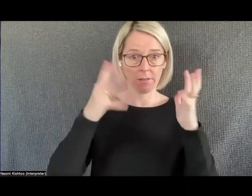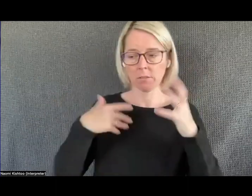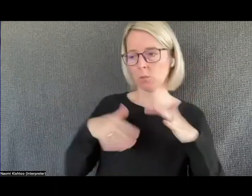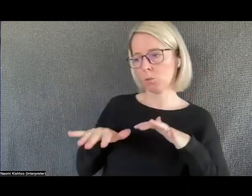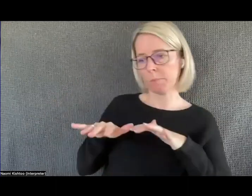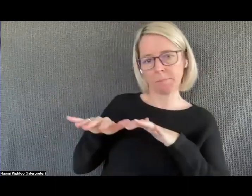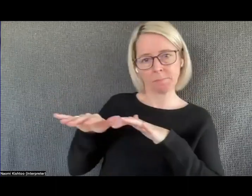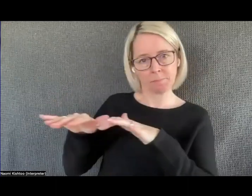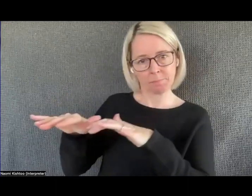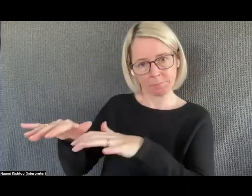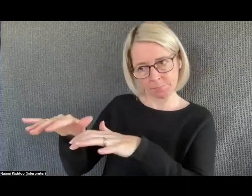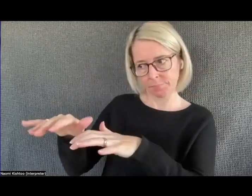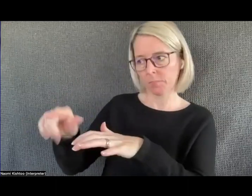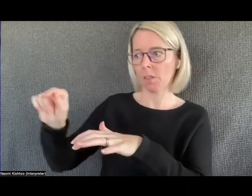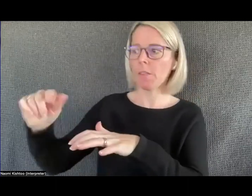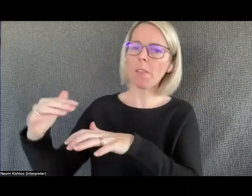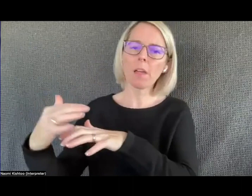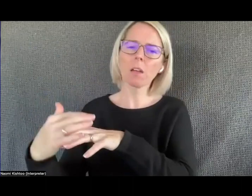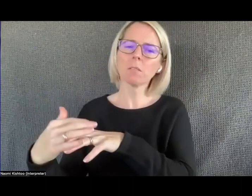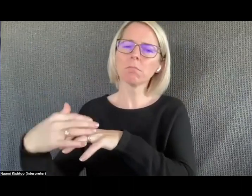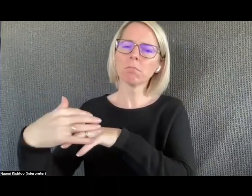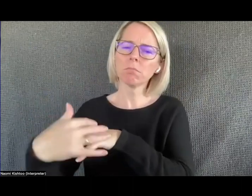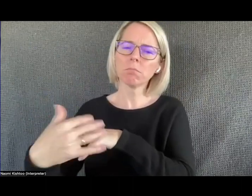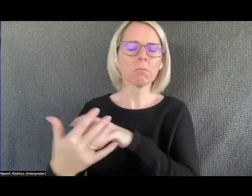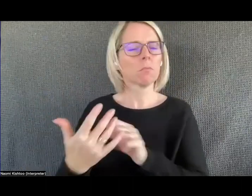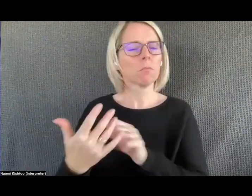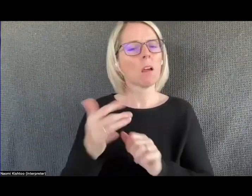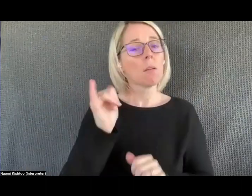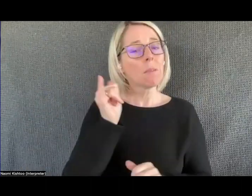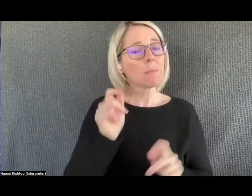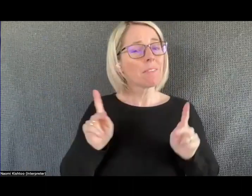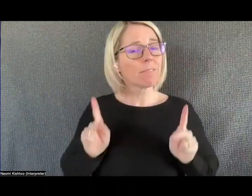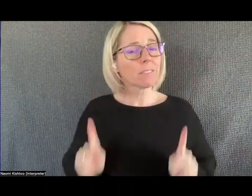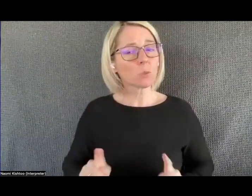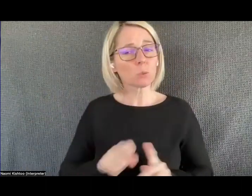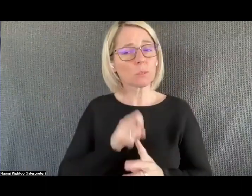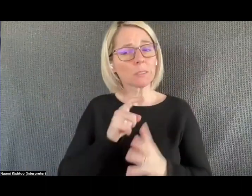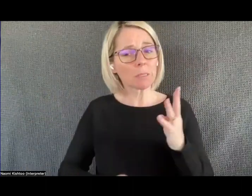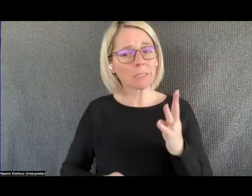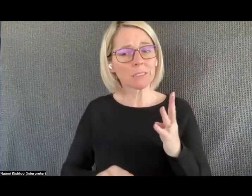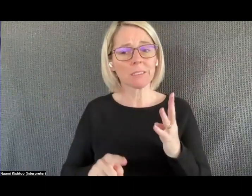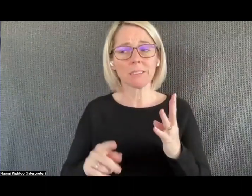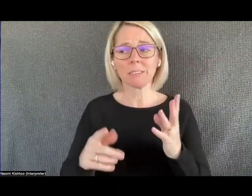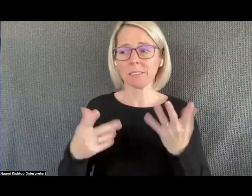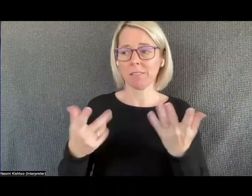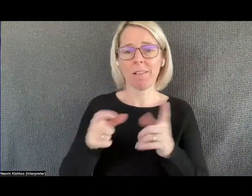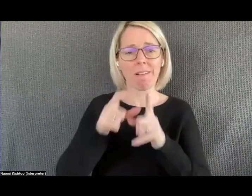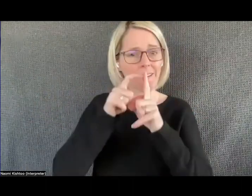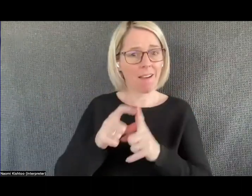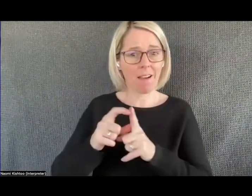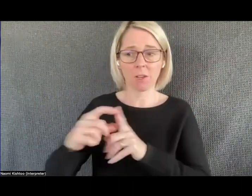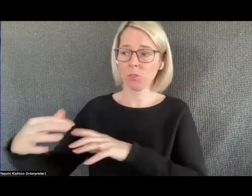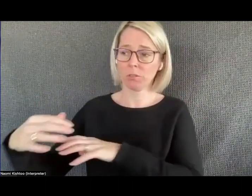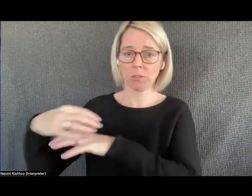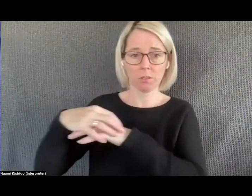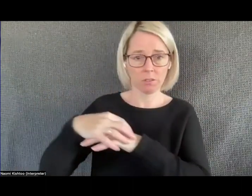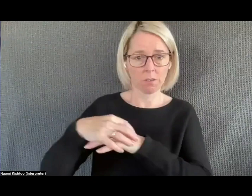a physical disability that makes that very hard to do, then I would talk to the physiotherapist,